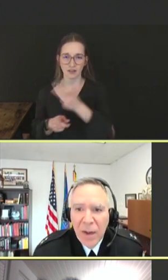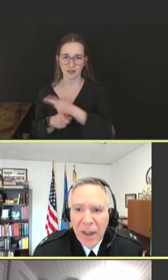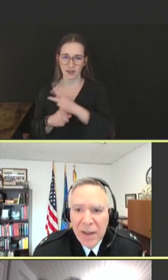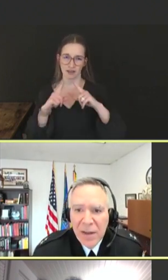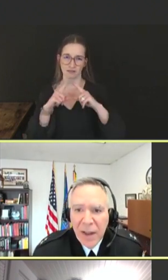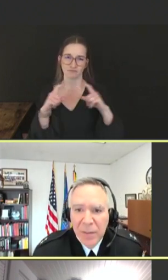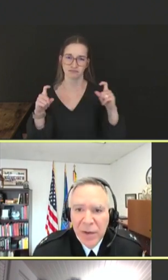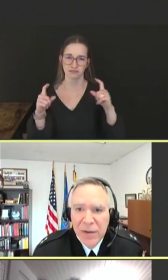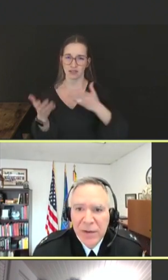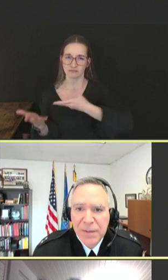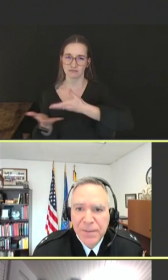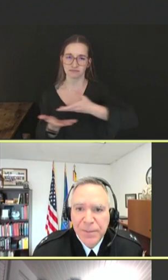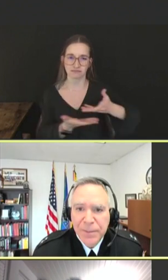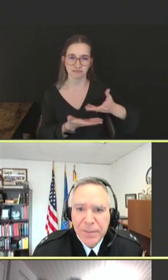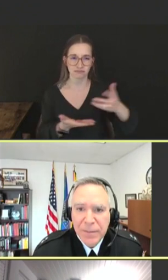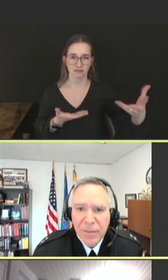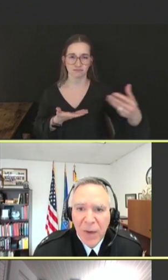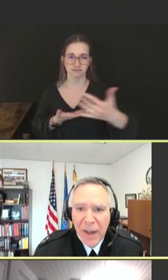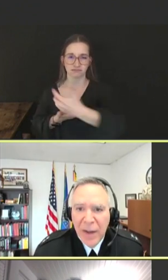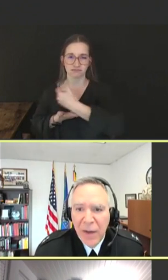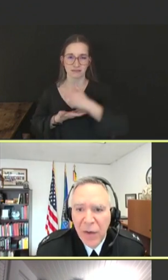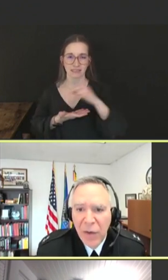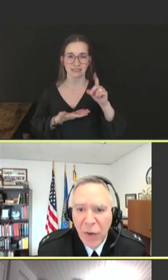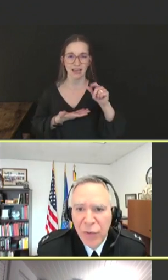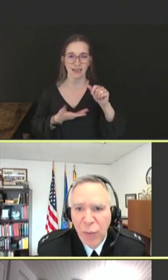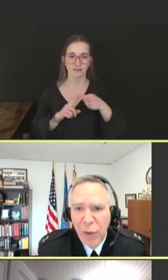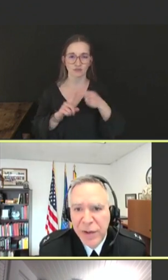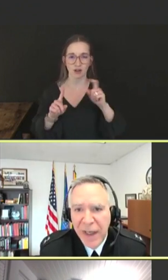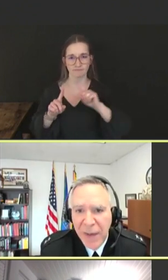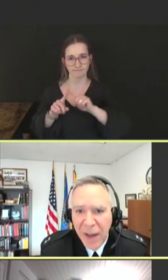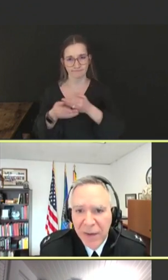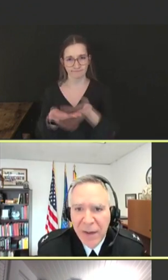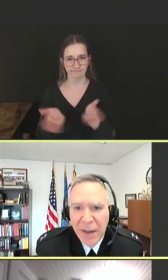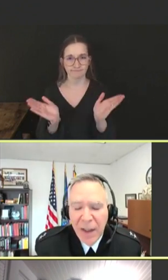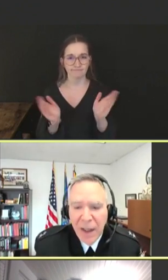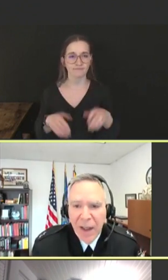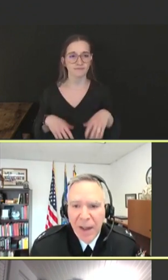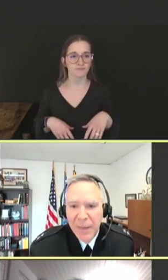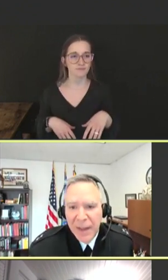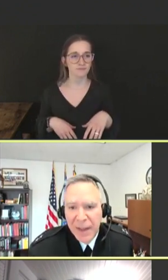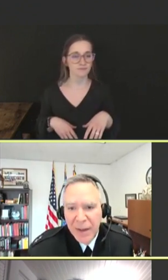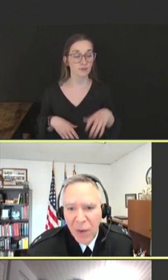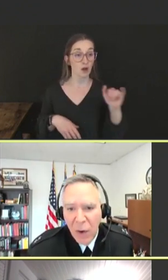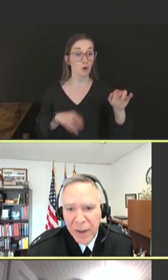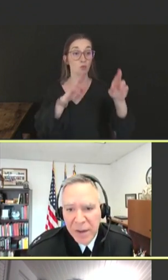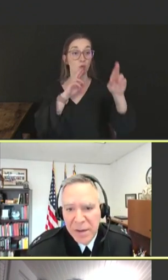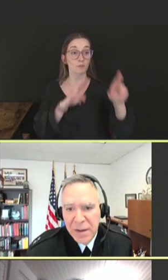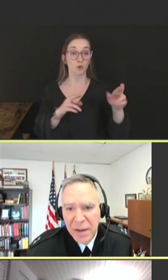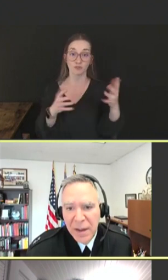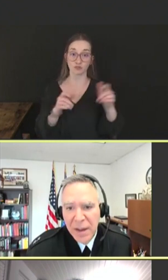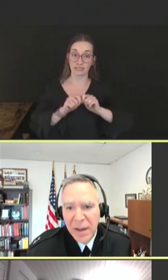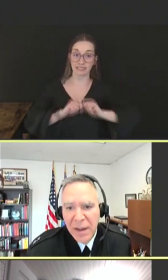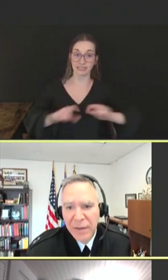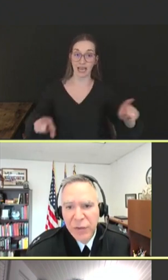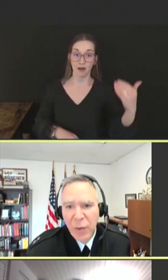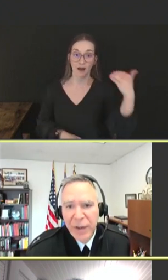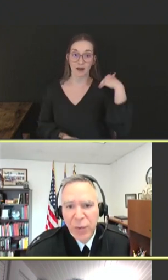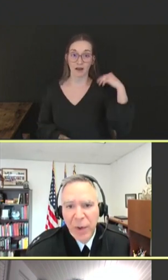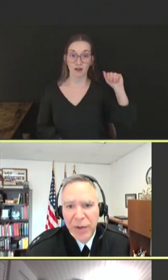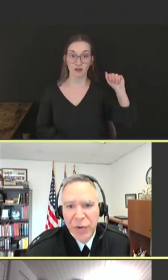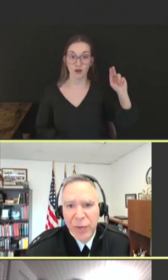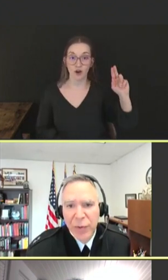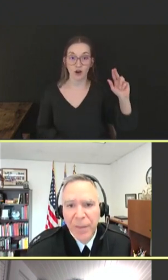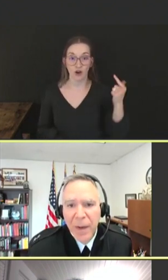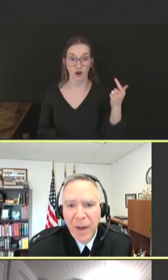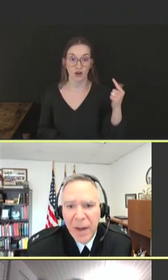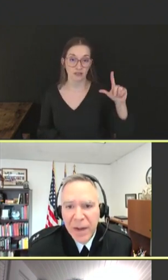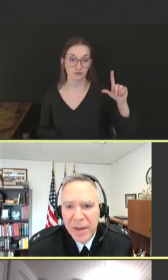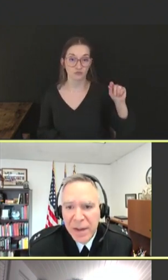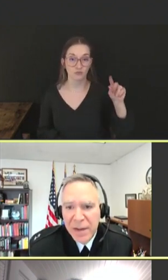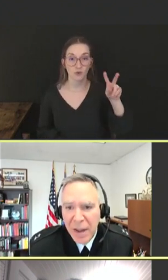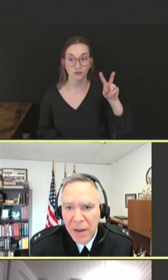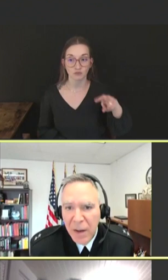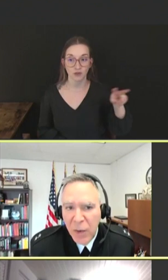Next slide, please. And those reports came out in August of 2022. This is a